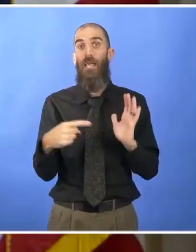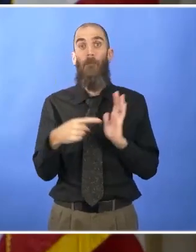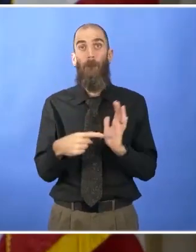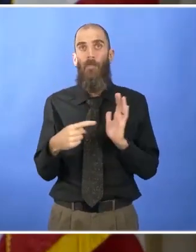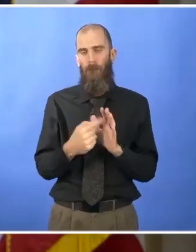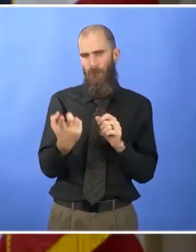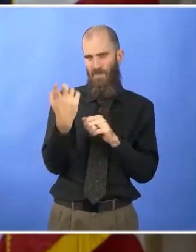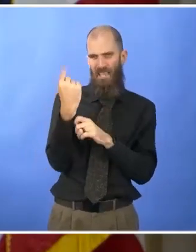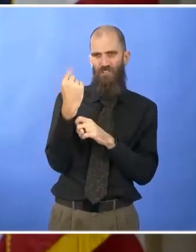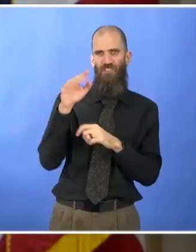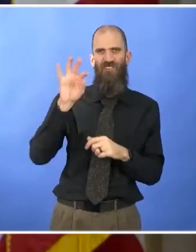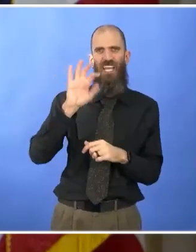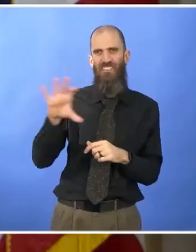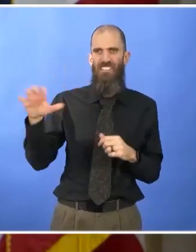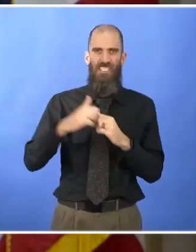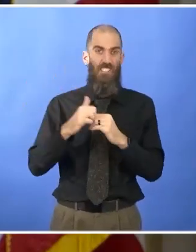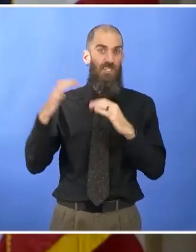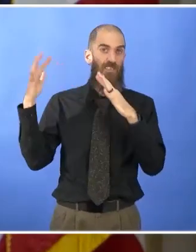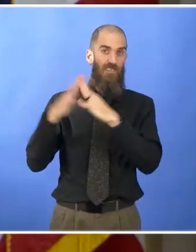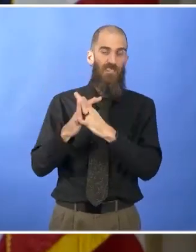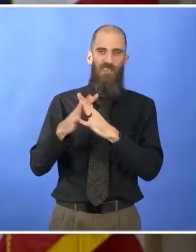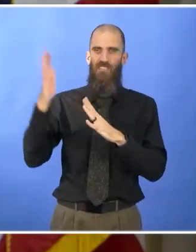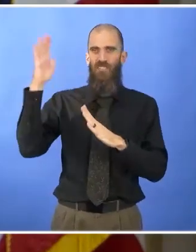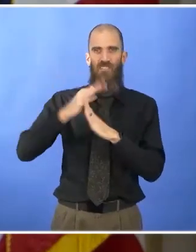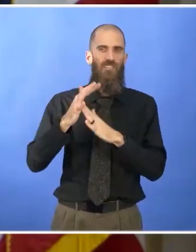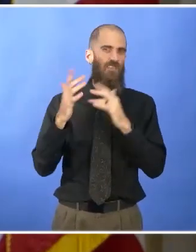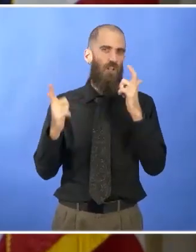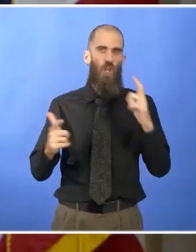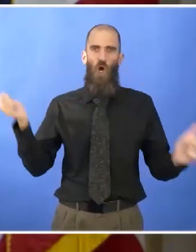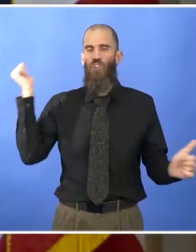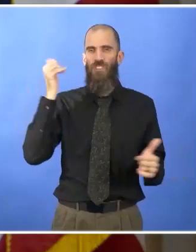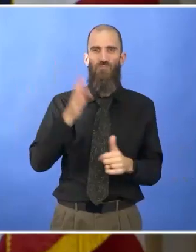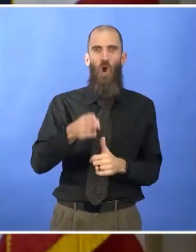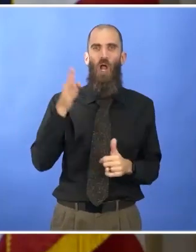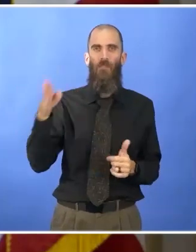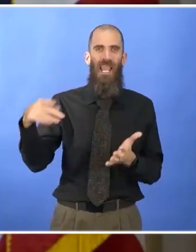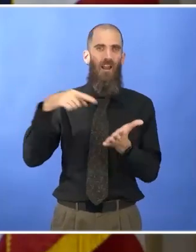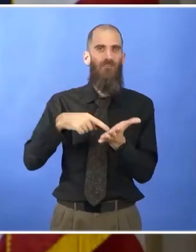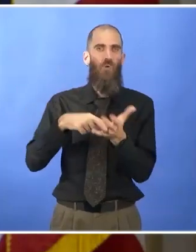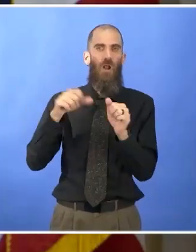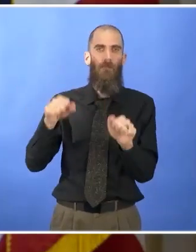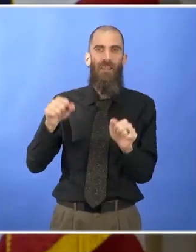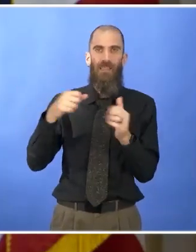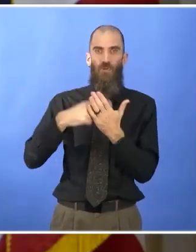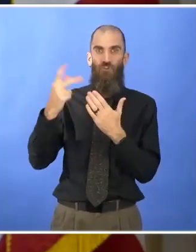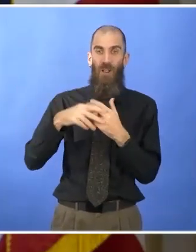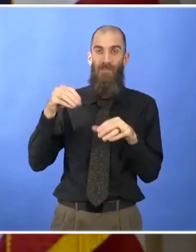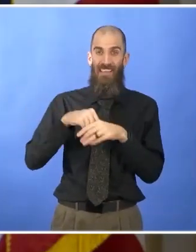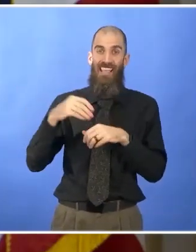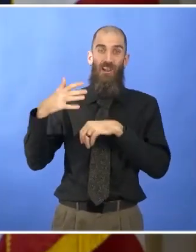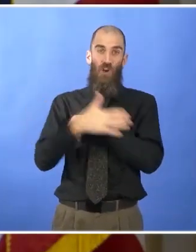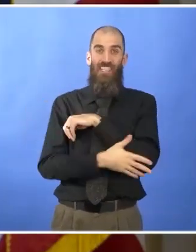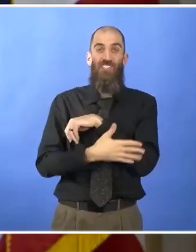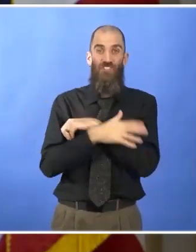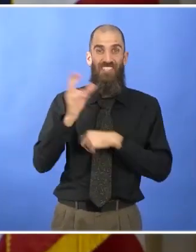BROADBAND FOR ABILITY PROGRAM IN OUR NATIONS HISTORY, AND WE HAVE OTHER EXAMPLES. EARLIER THIS YEAR, A LARGE SWATH OF SPECTRUM WAS MADE AVAILABLE TO SAFELY LAUNCH 5G